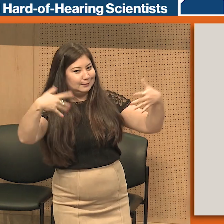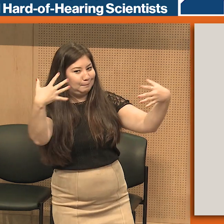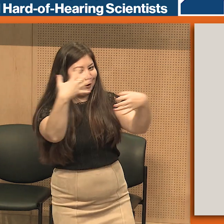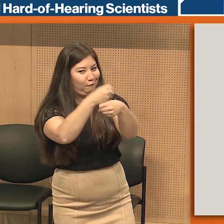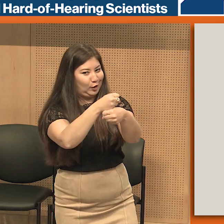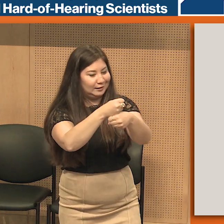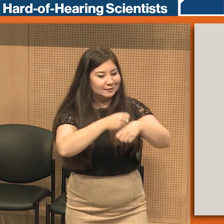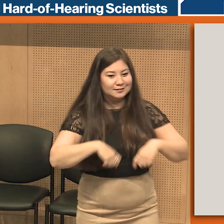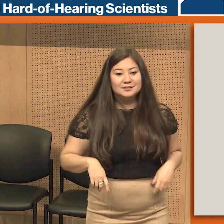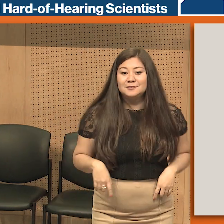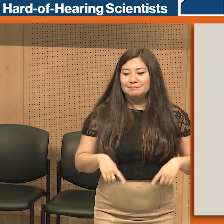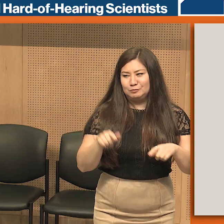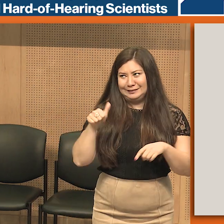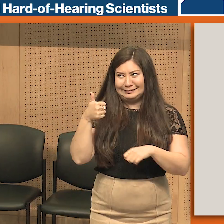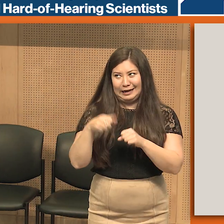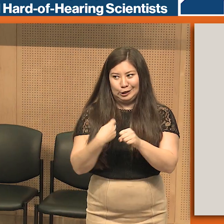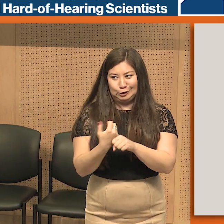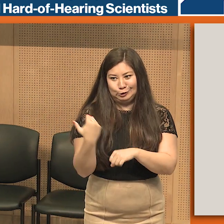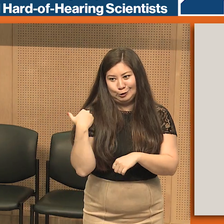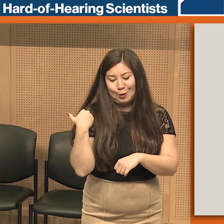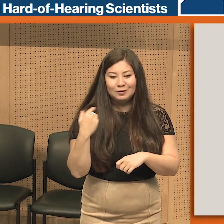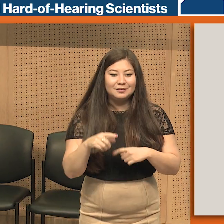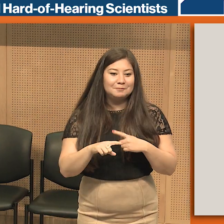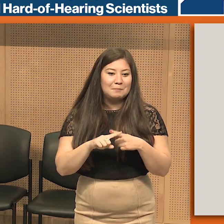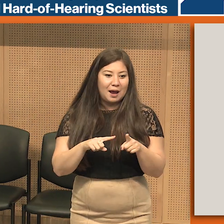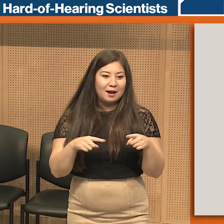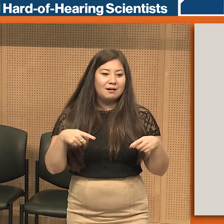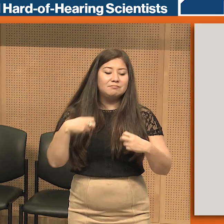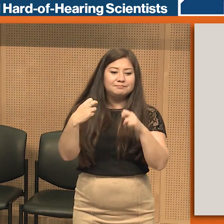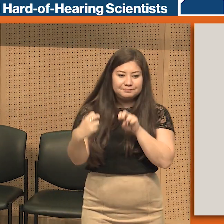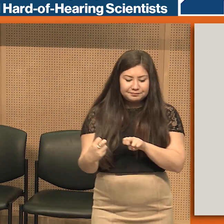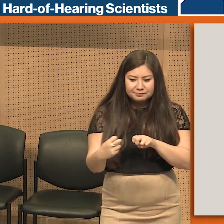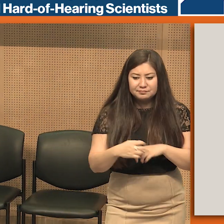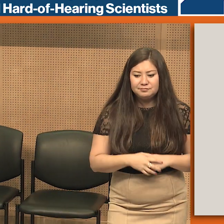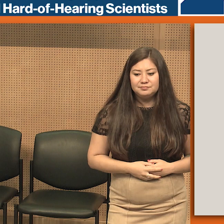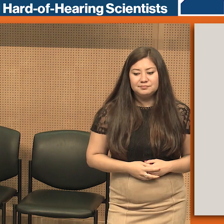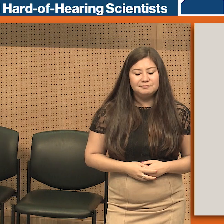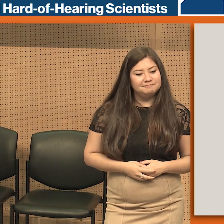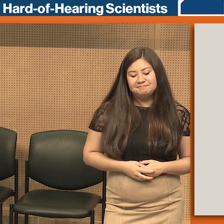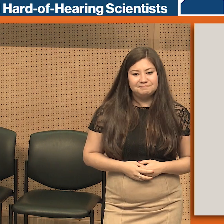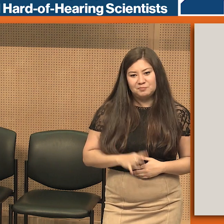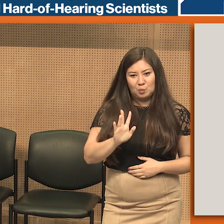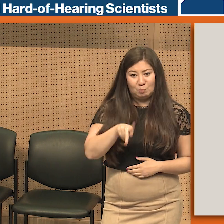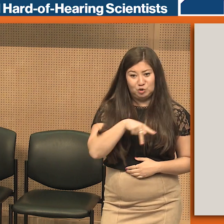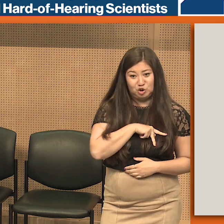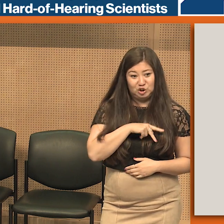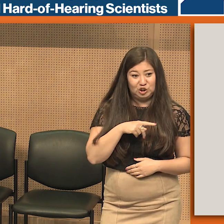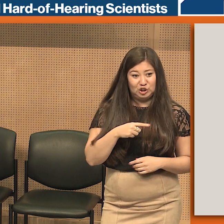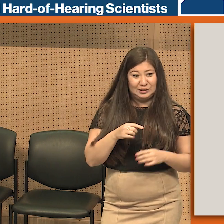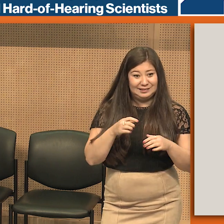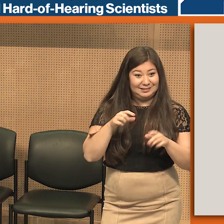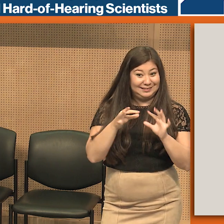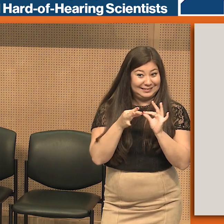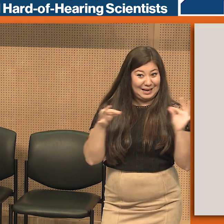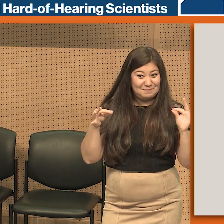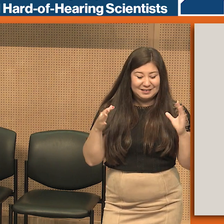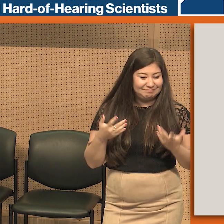during a discussion about 10 years ago. I'm mean, I'm paraphrasing, but this was an actual discussion we had